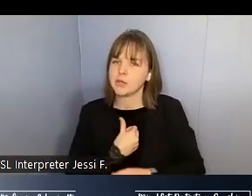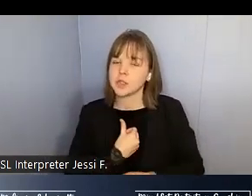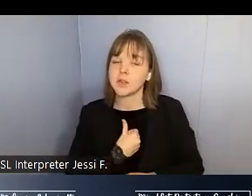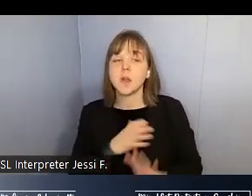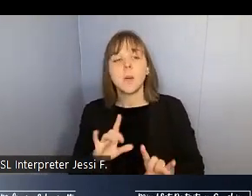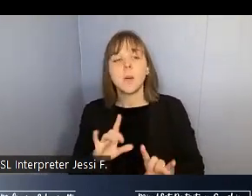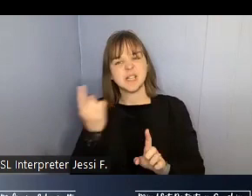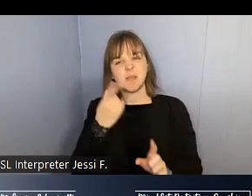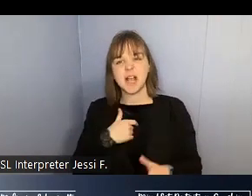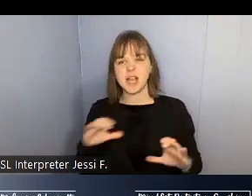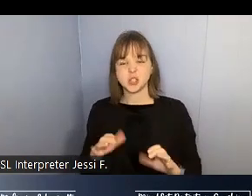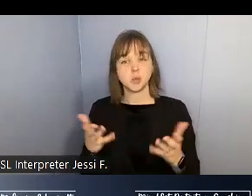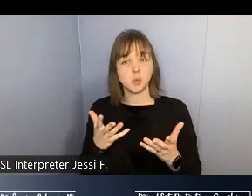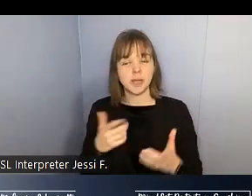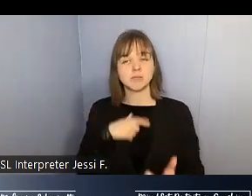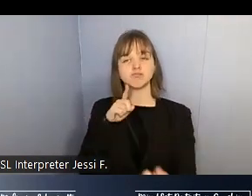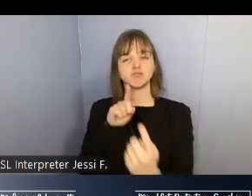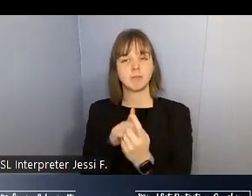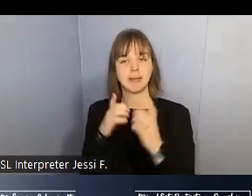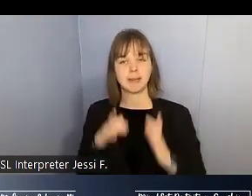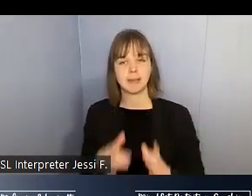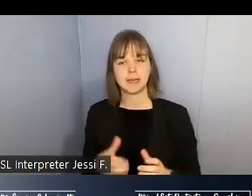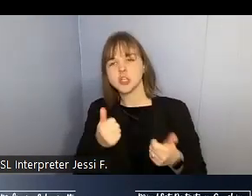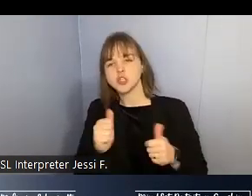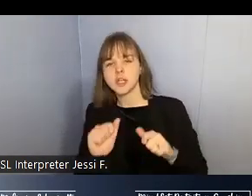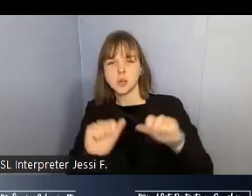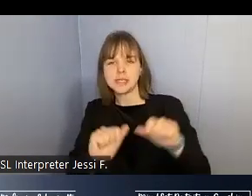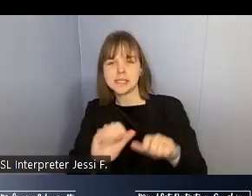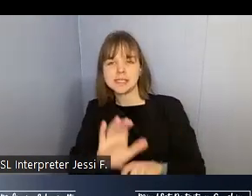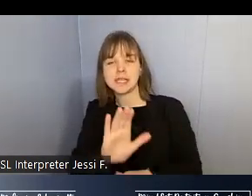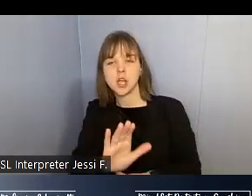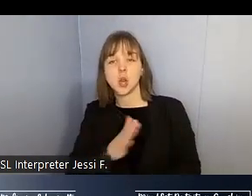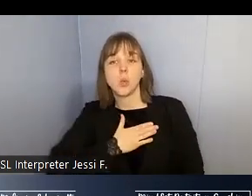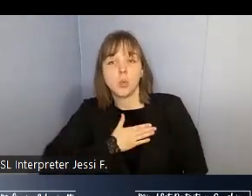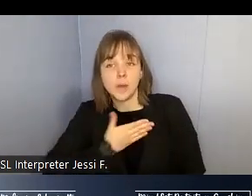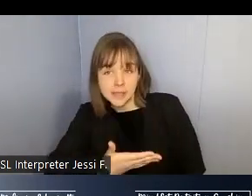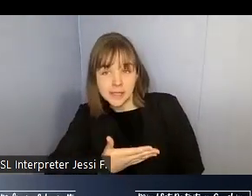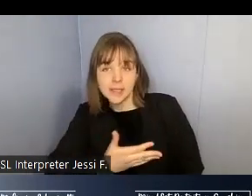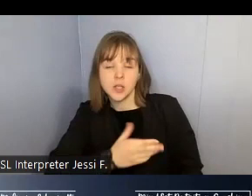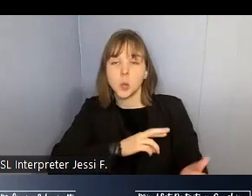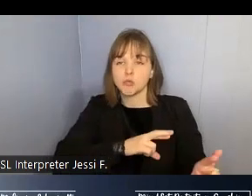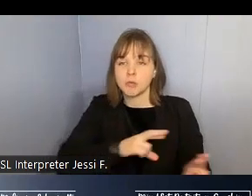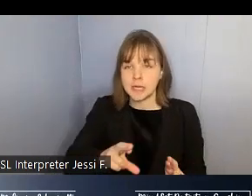is try to assess their readiness, willingness, and nobleness because if you're not ready, willing, and able